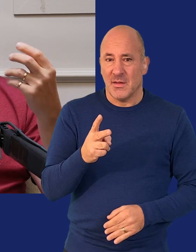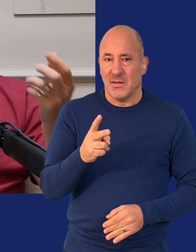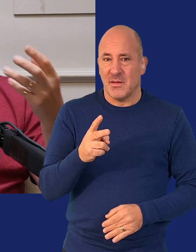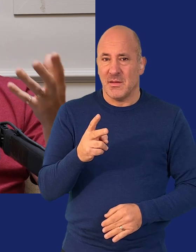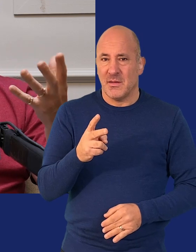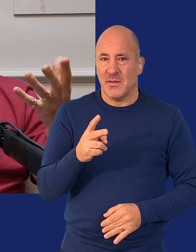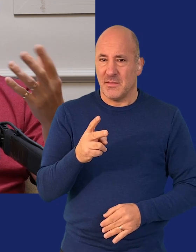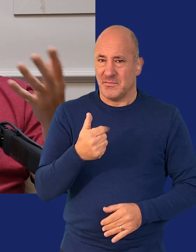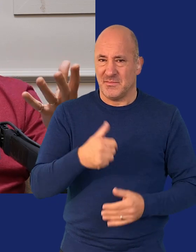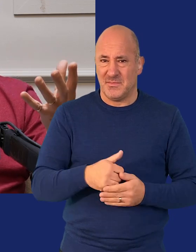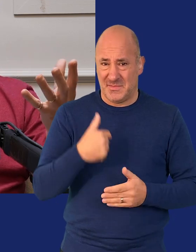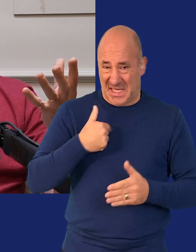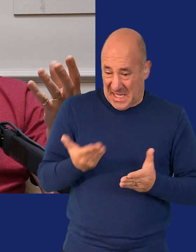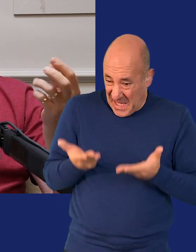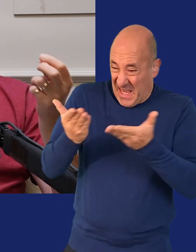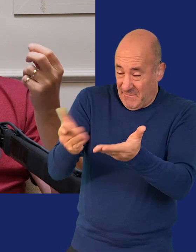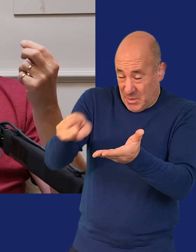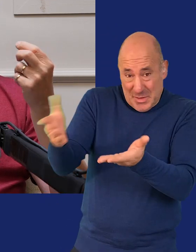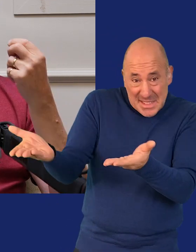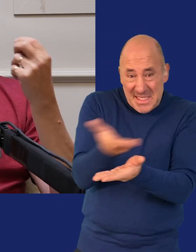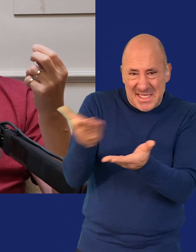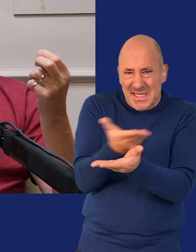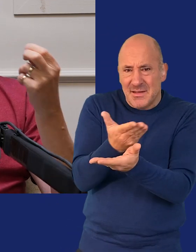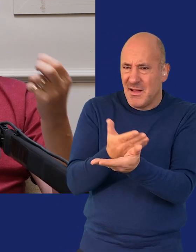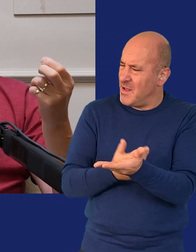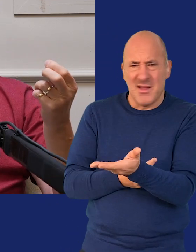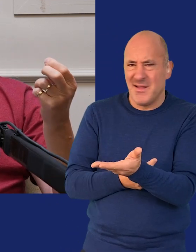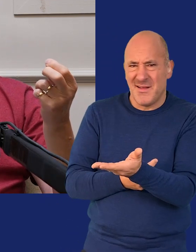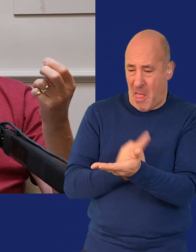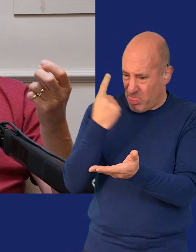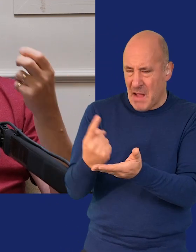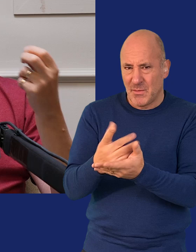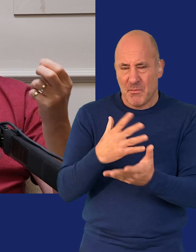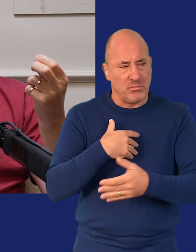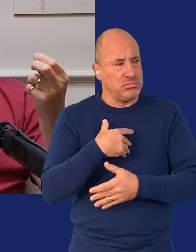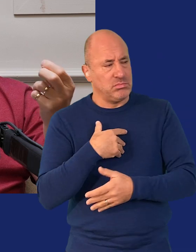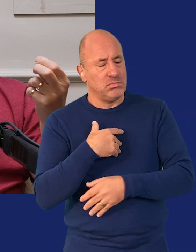to be able to speak and to speak out, and and you can't give that to someone. They've got to take it themselves.